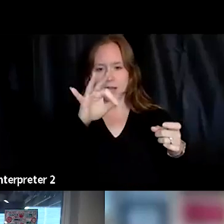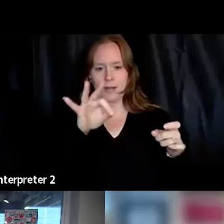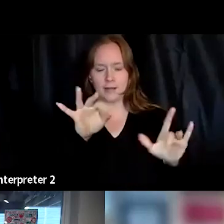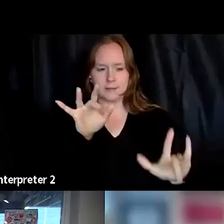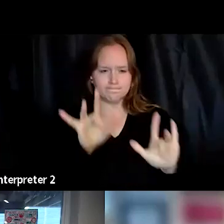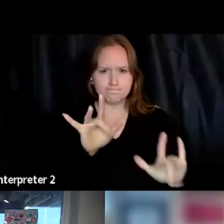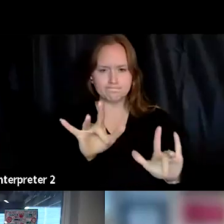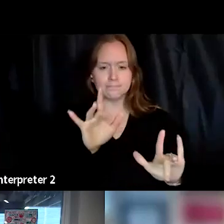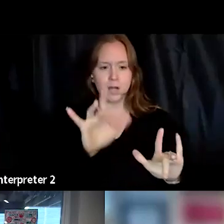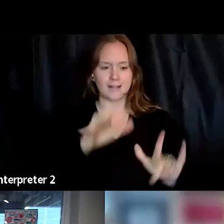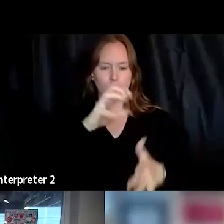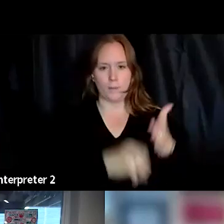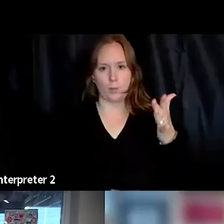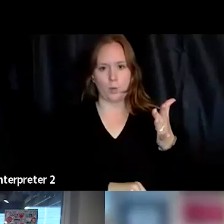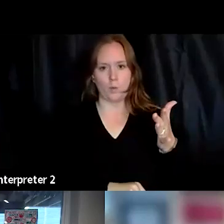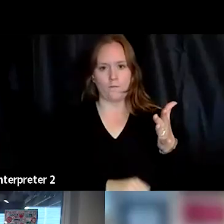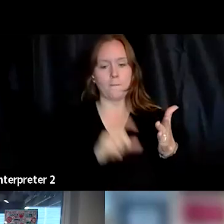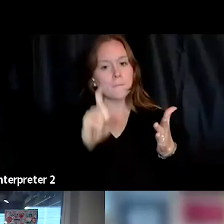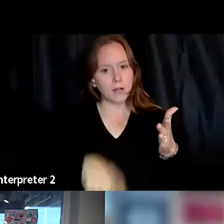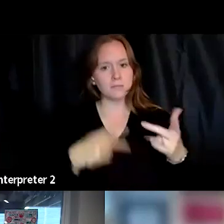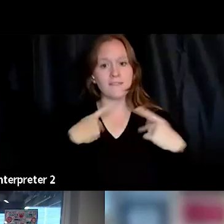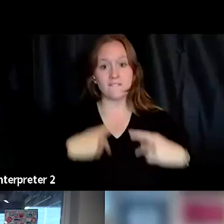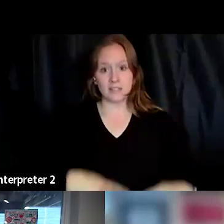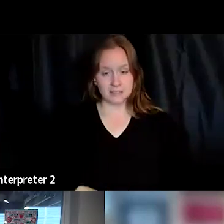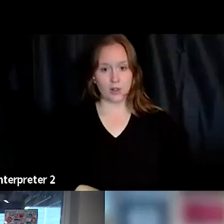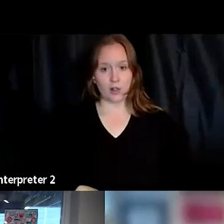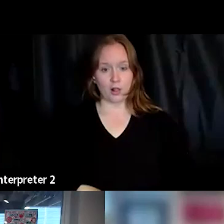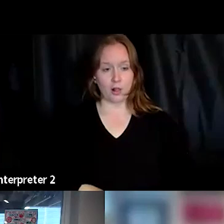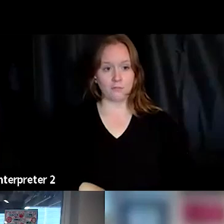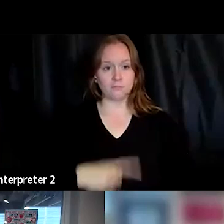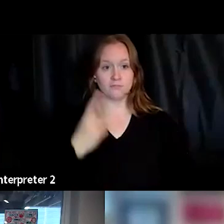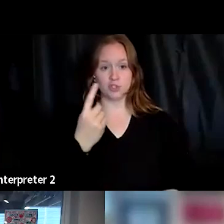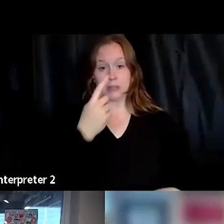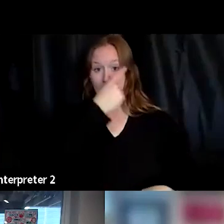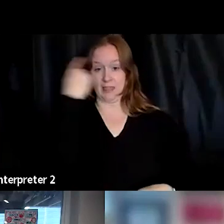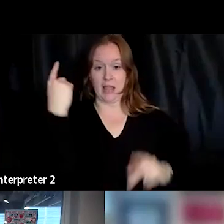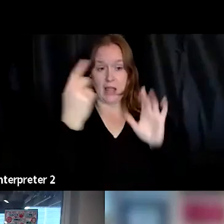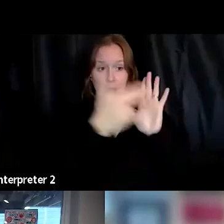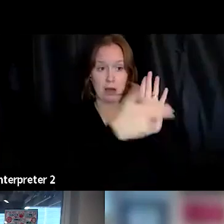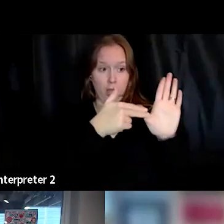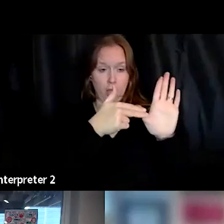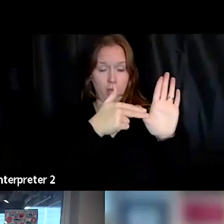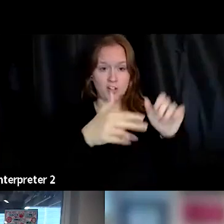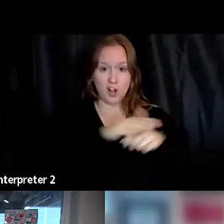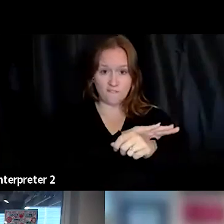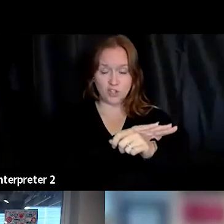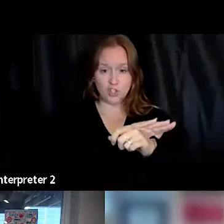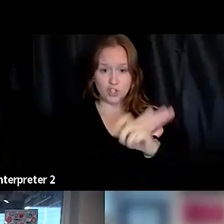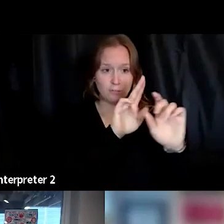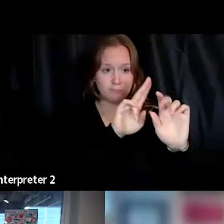And they need to be physically removed. They can't just be blacked out or physically taken kind of a marker over.